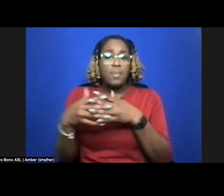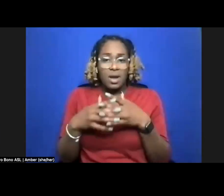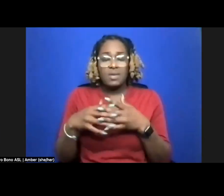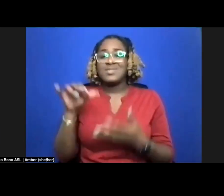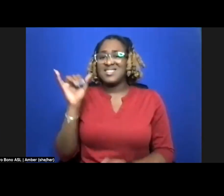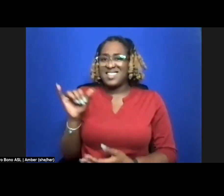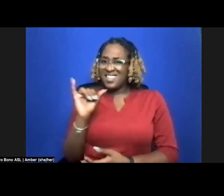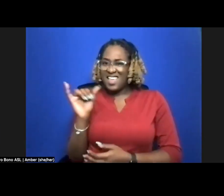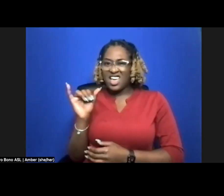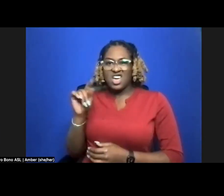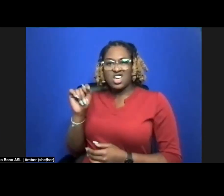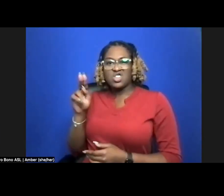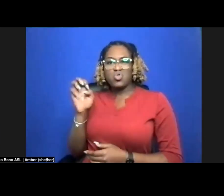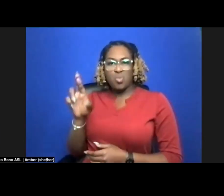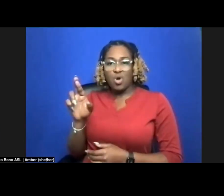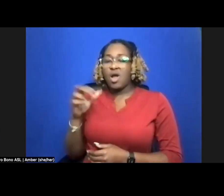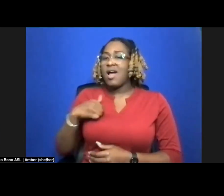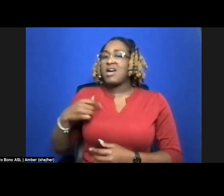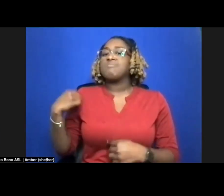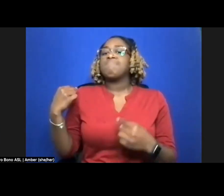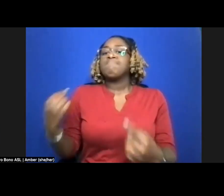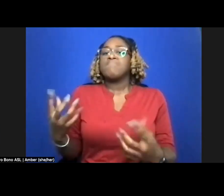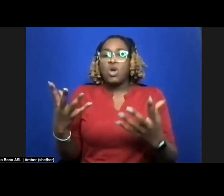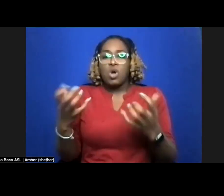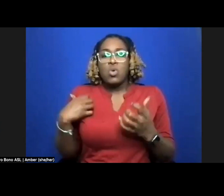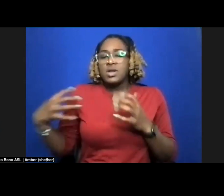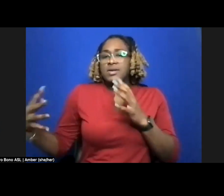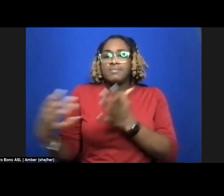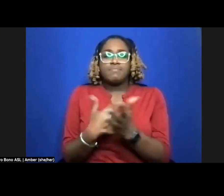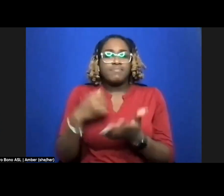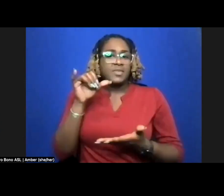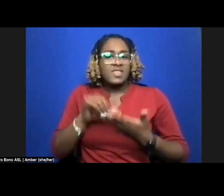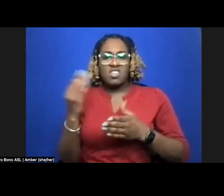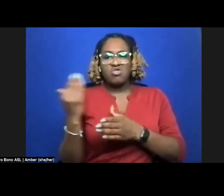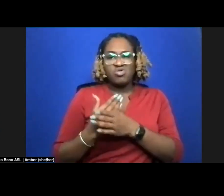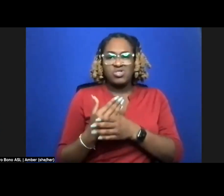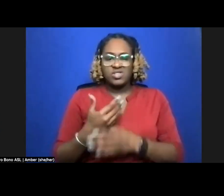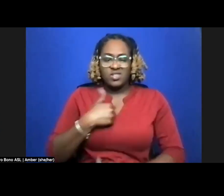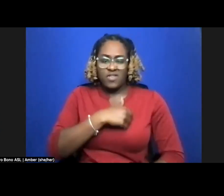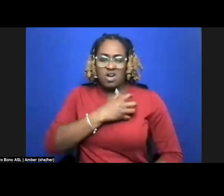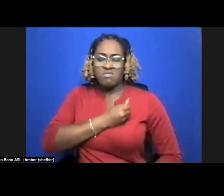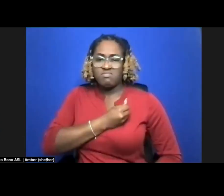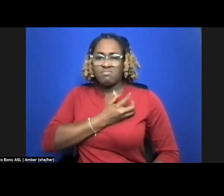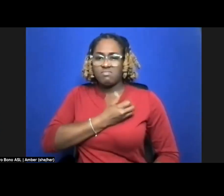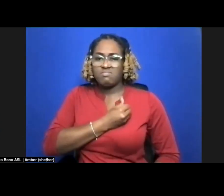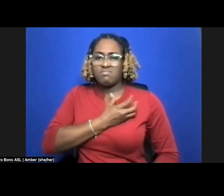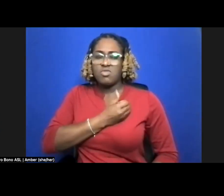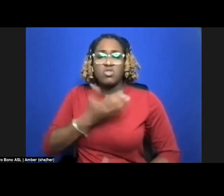o how i long to capitalize this intrusion in our collective heart beat, beating away at the floorboard of good senses until the spirits rattle